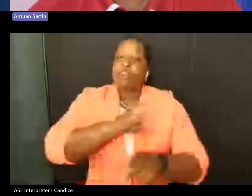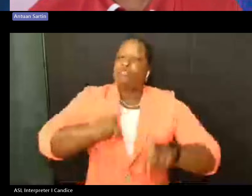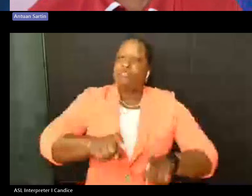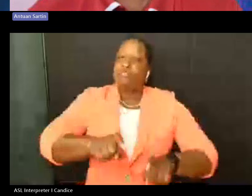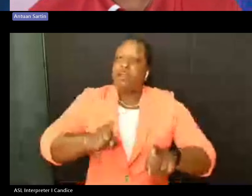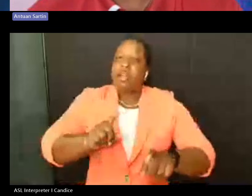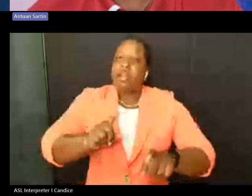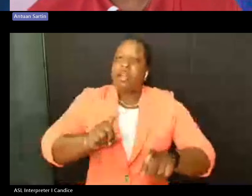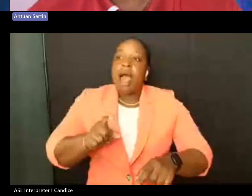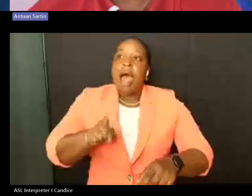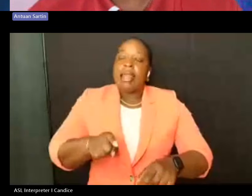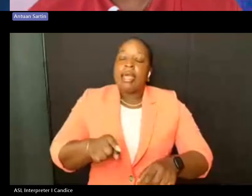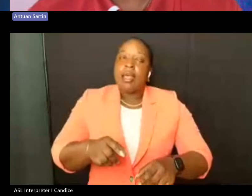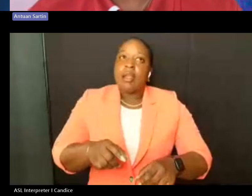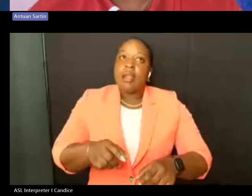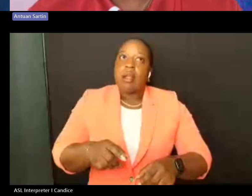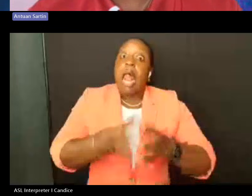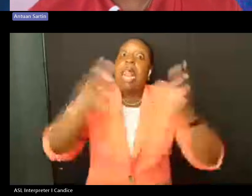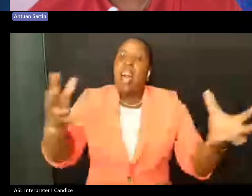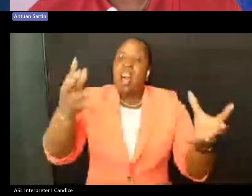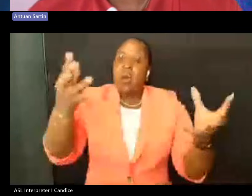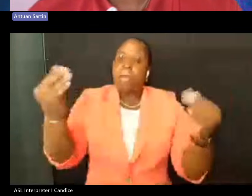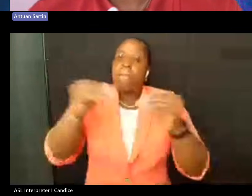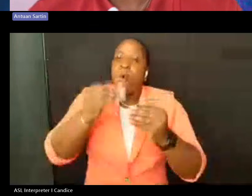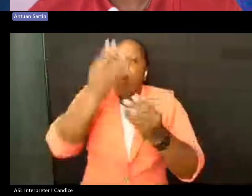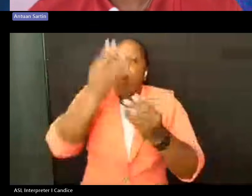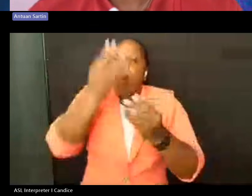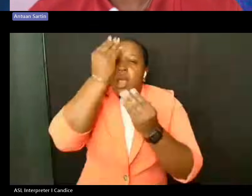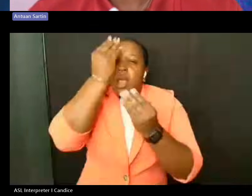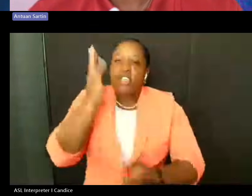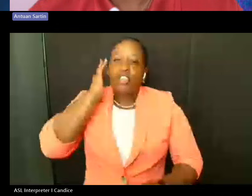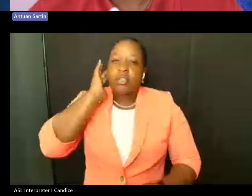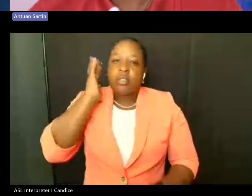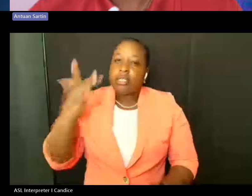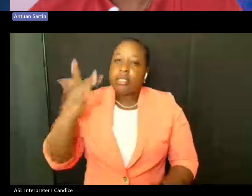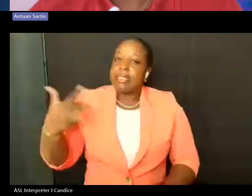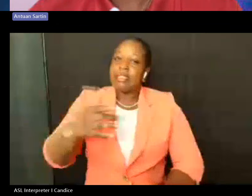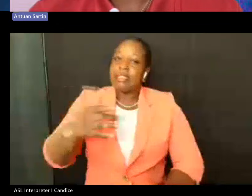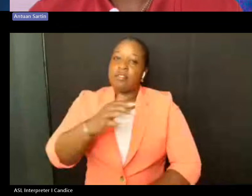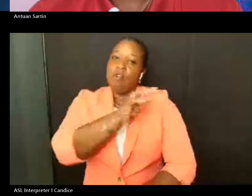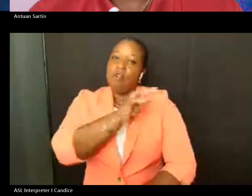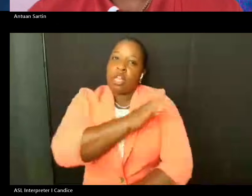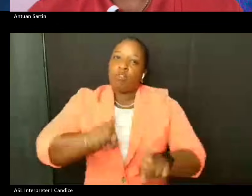a lot more information on any clinical trials that we decide to go try out.